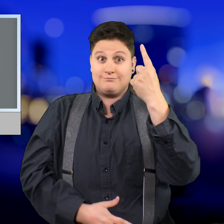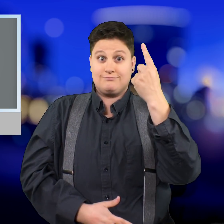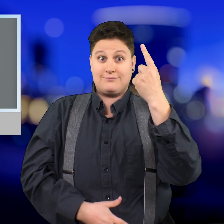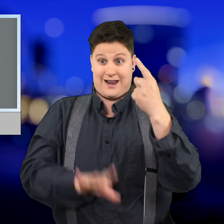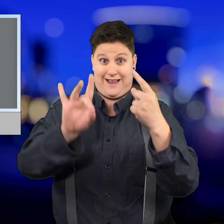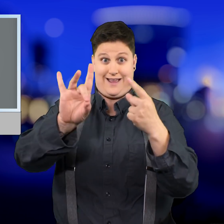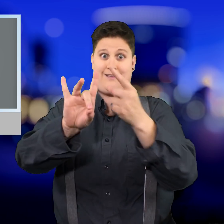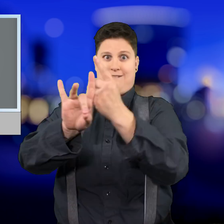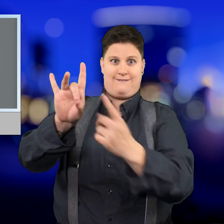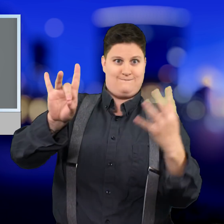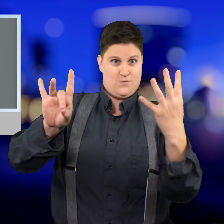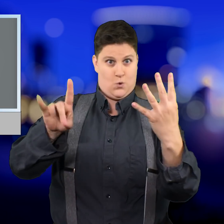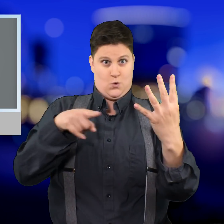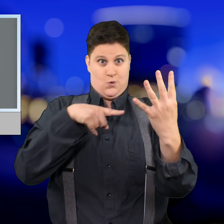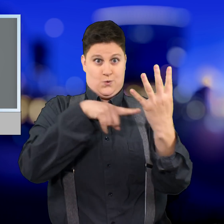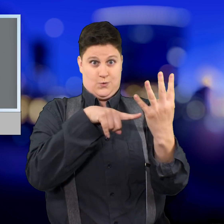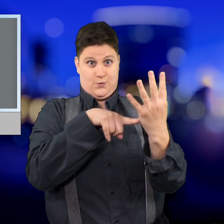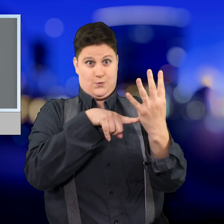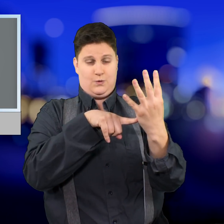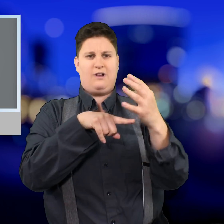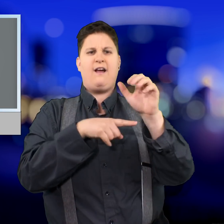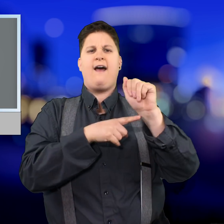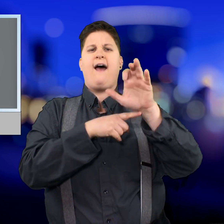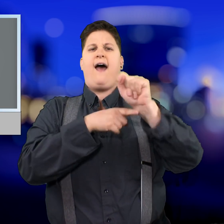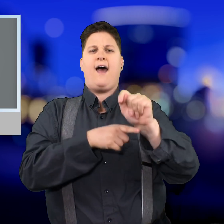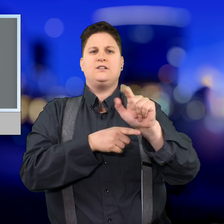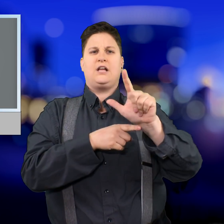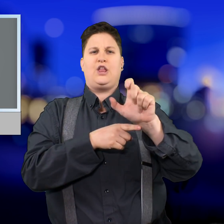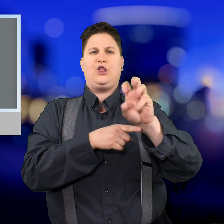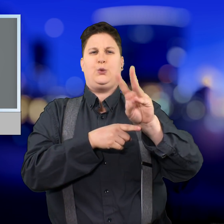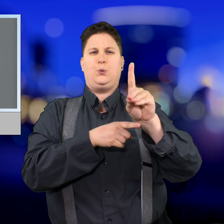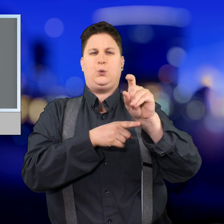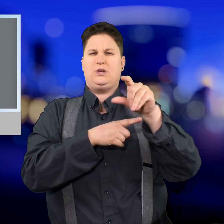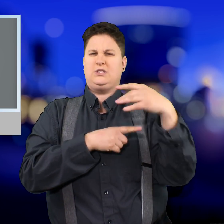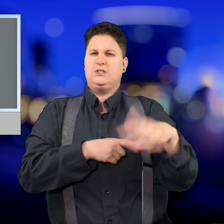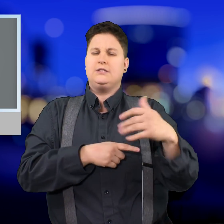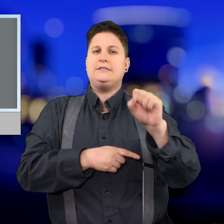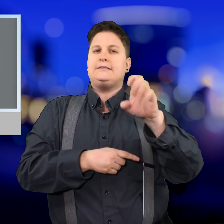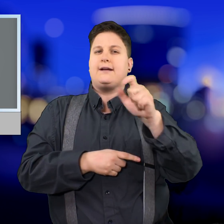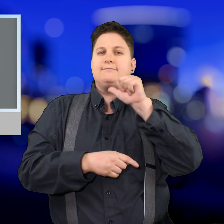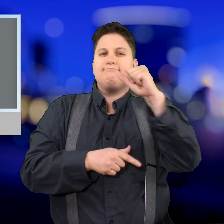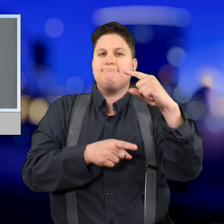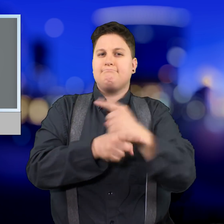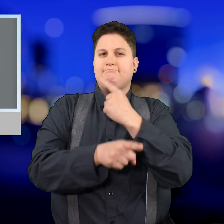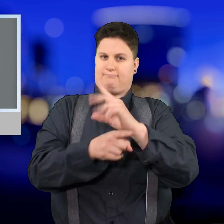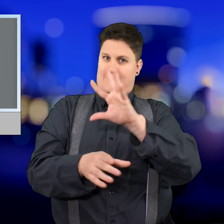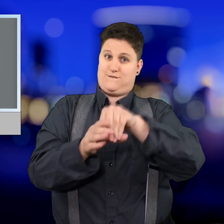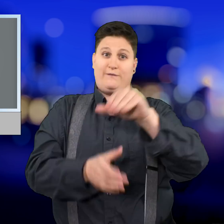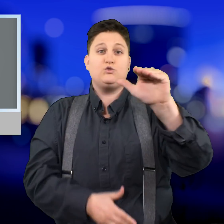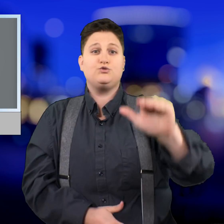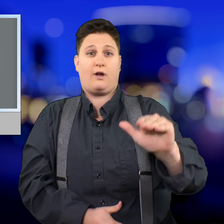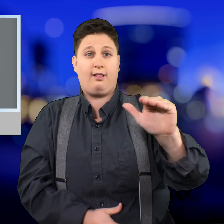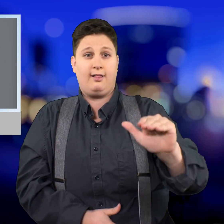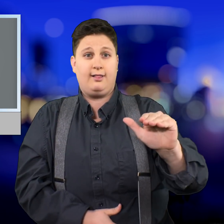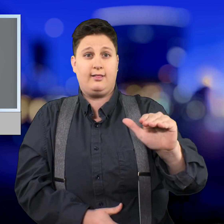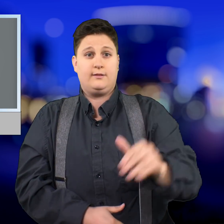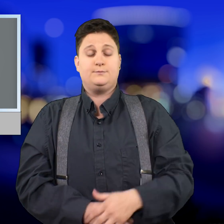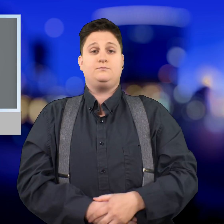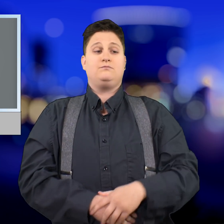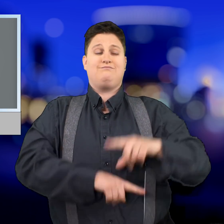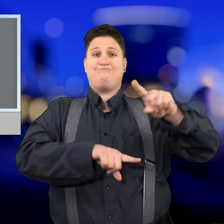four counts of lewd acts on a child.